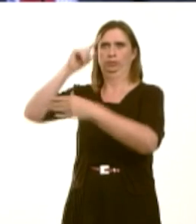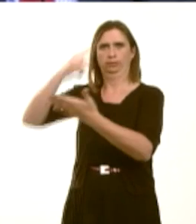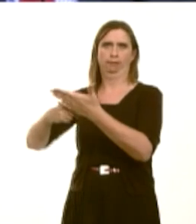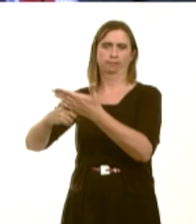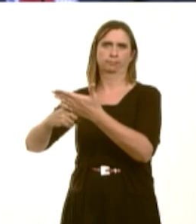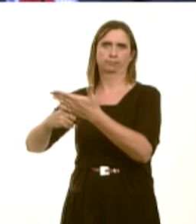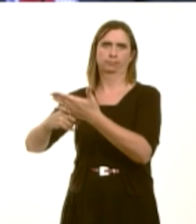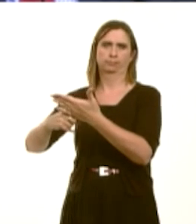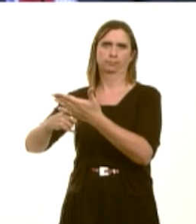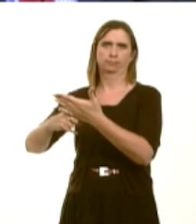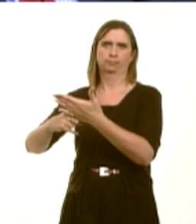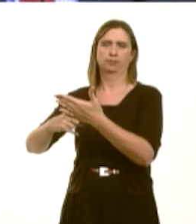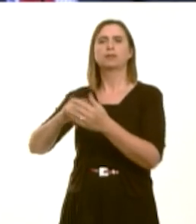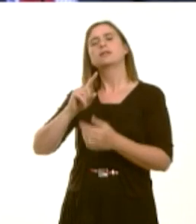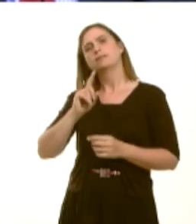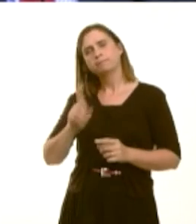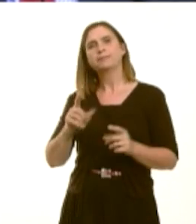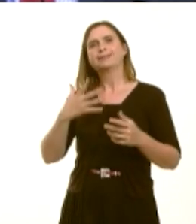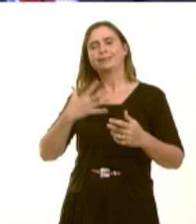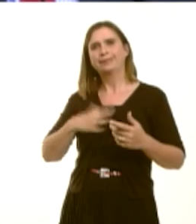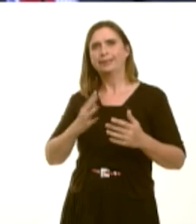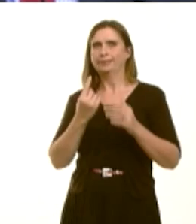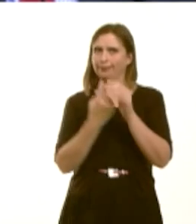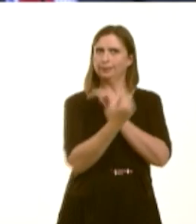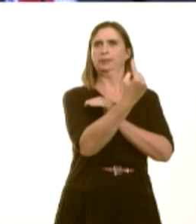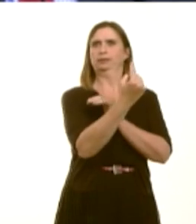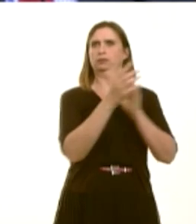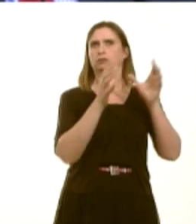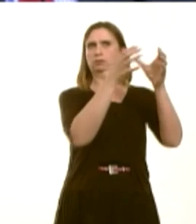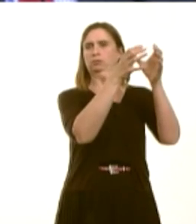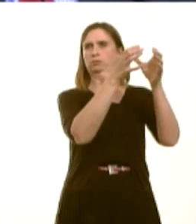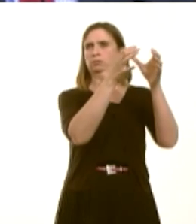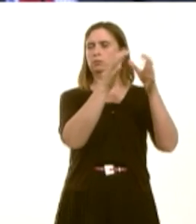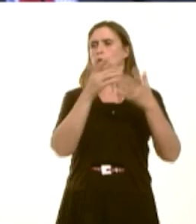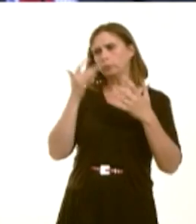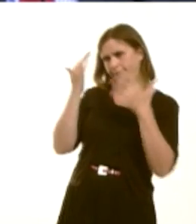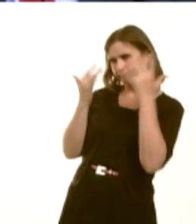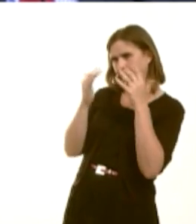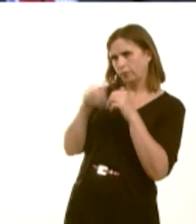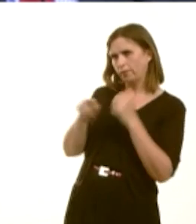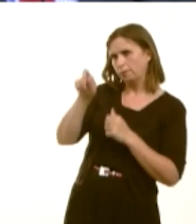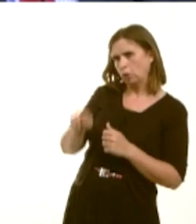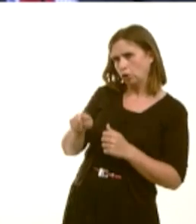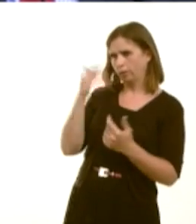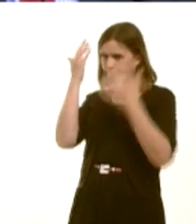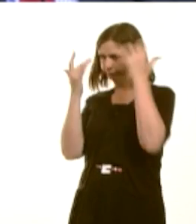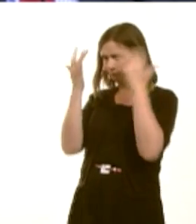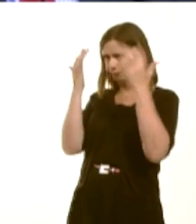of course, that there is an objective view, as far as that individual is concerned and as far as the drug is concerned. Carwyn Jones: The difficulty with the cancer